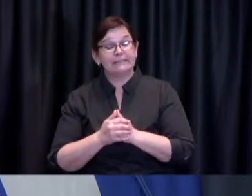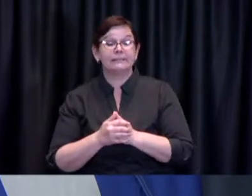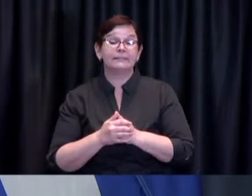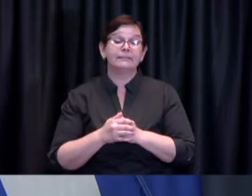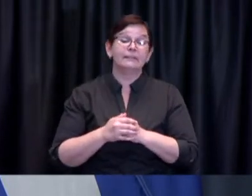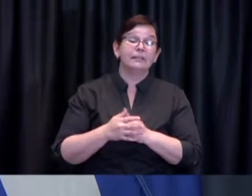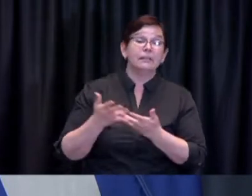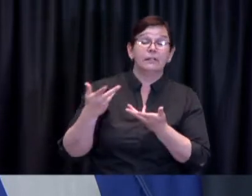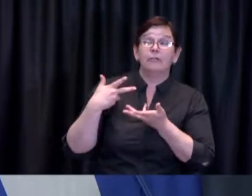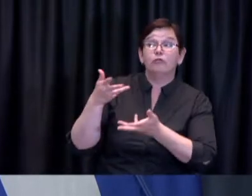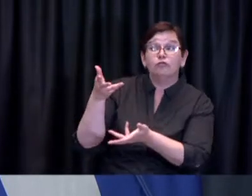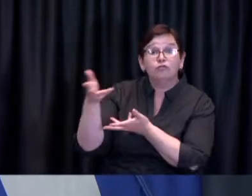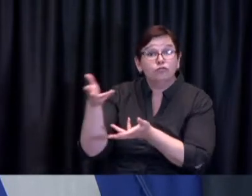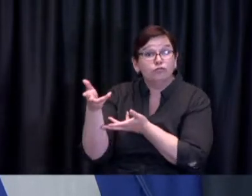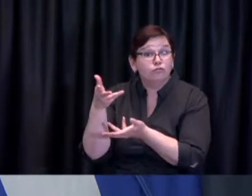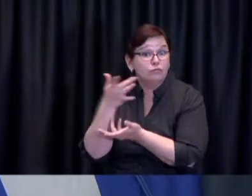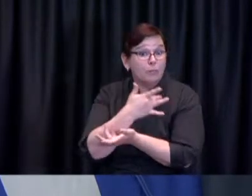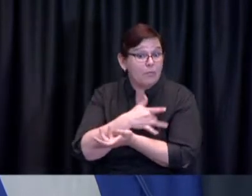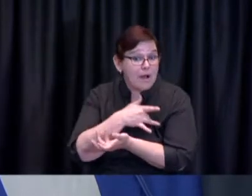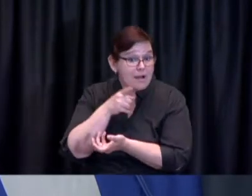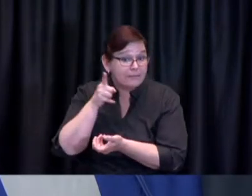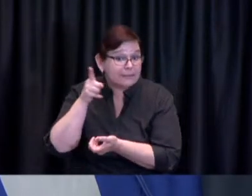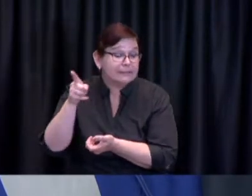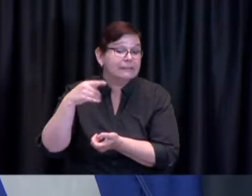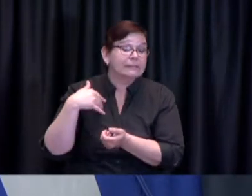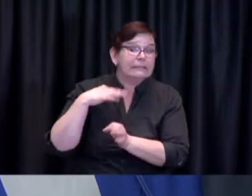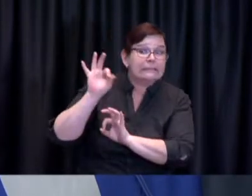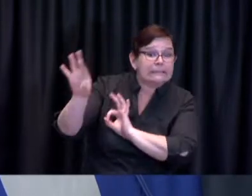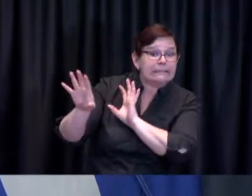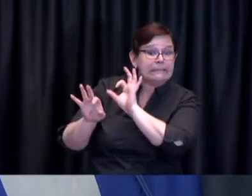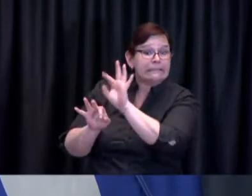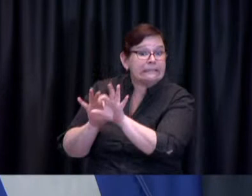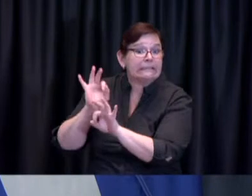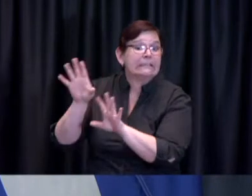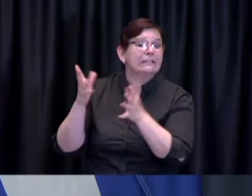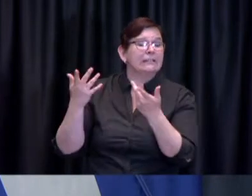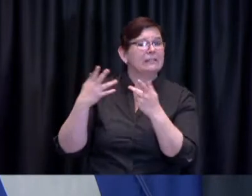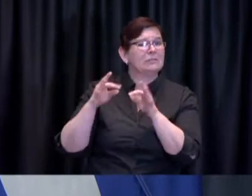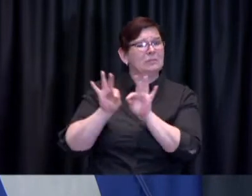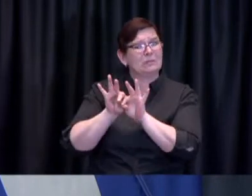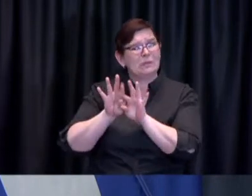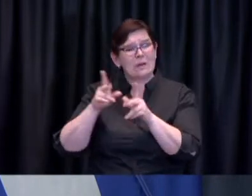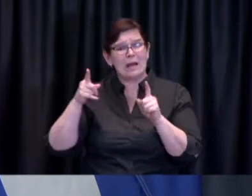that I regularly try to make is the importance of relying on our data and relying on the science